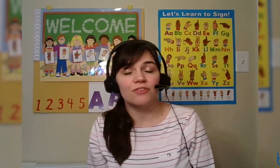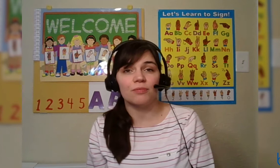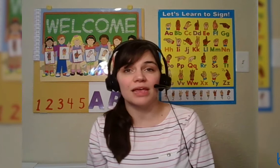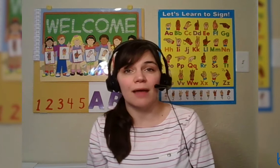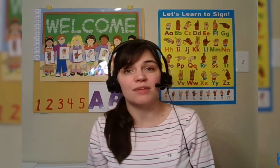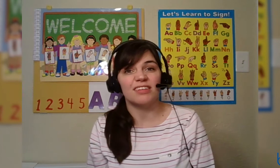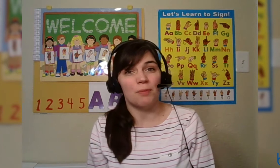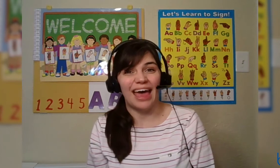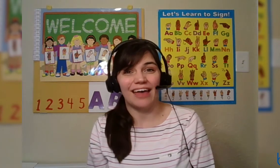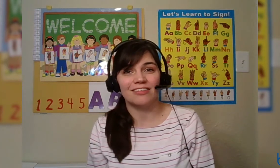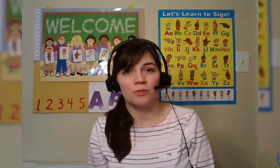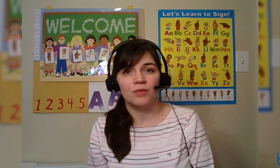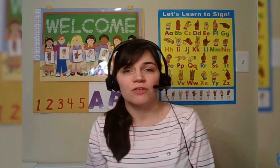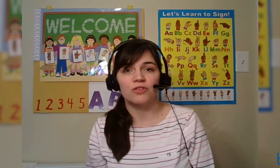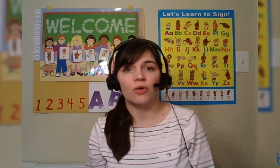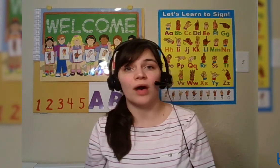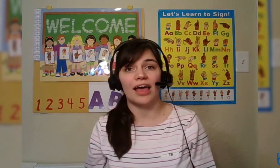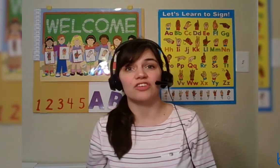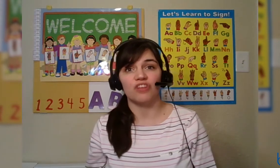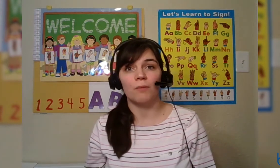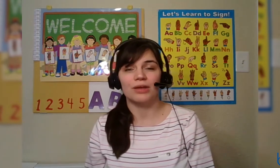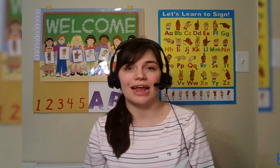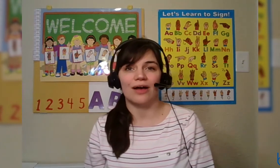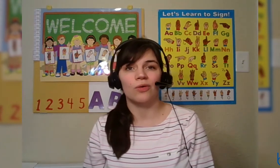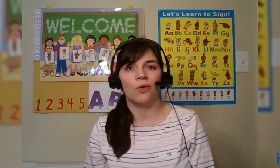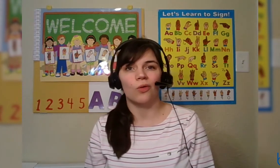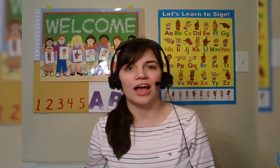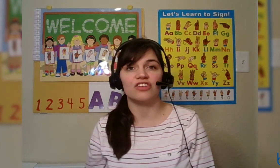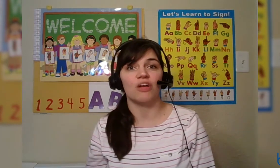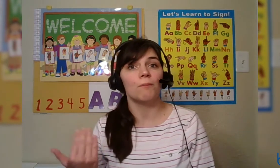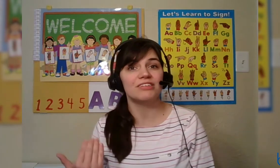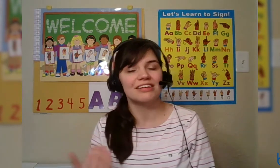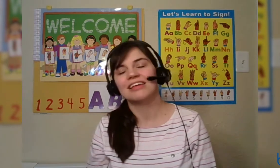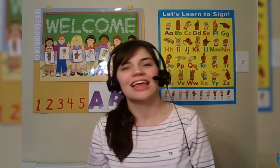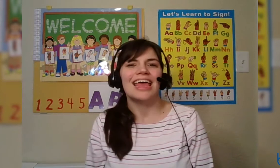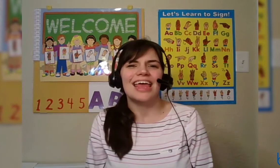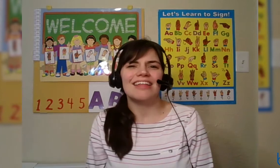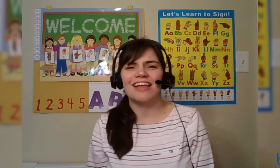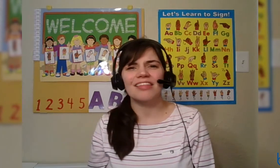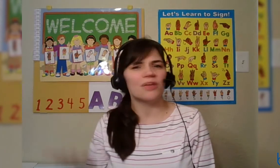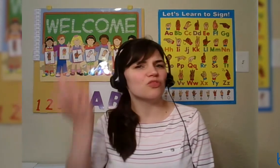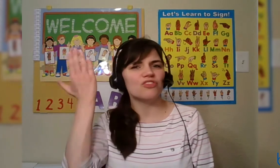something happened in the past. So I jump now or I jumpED. In sign language, we'll